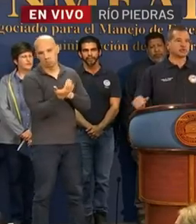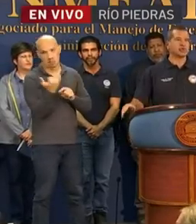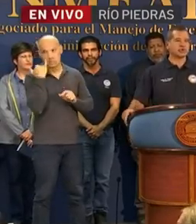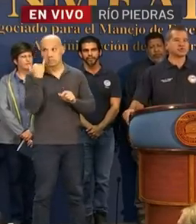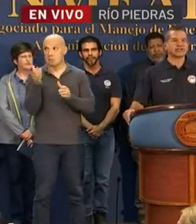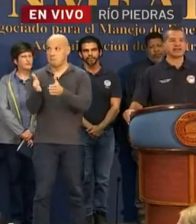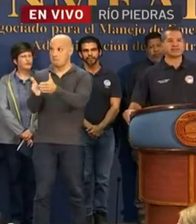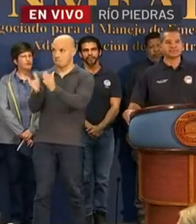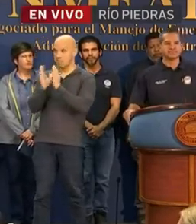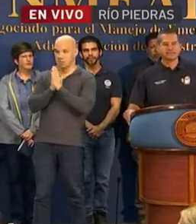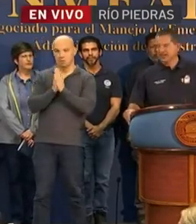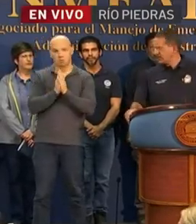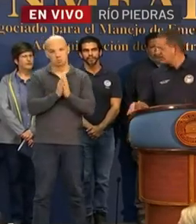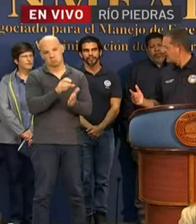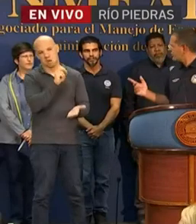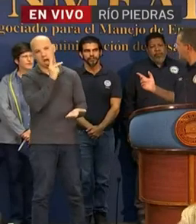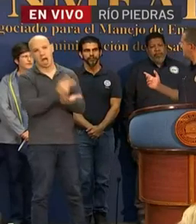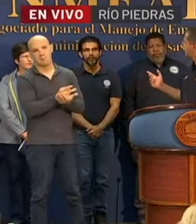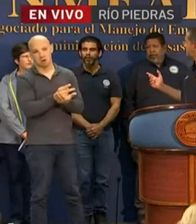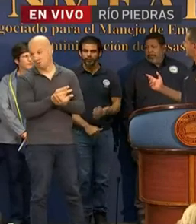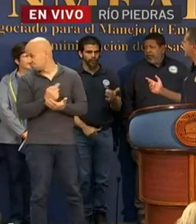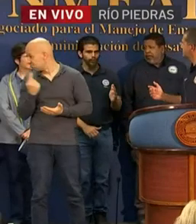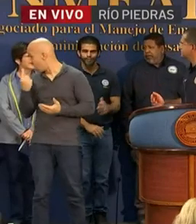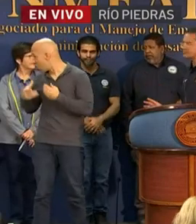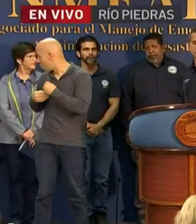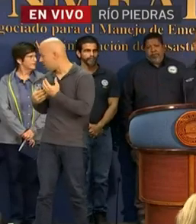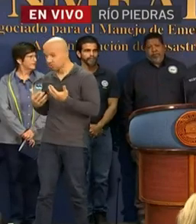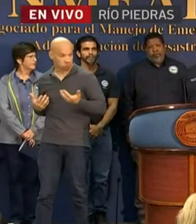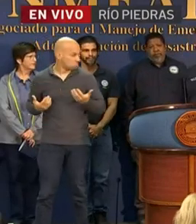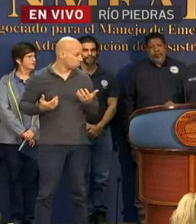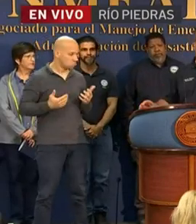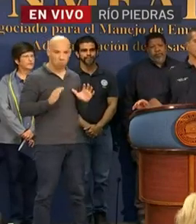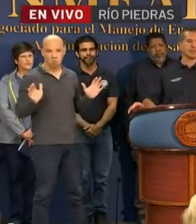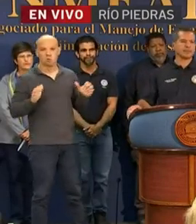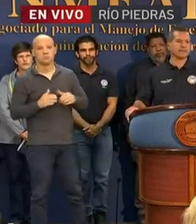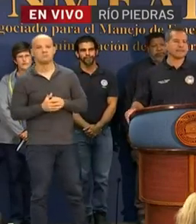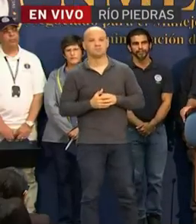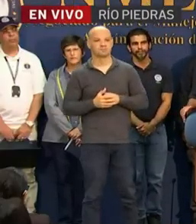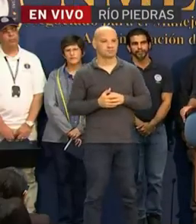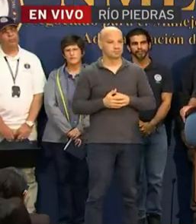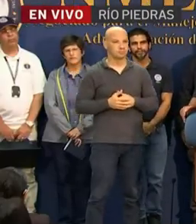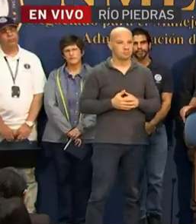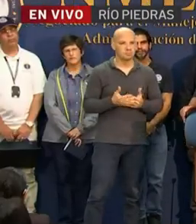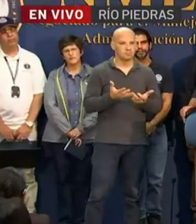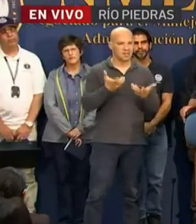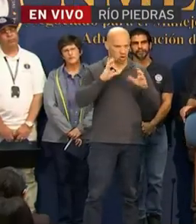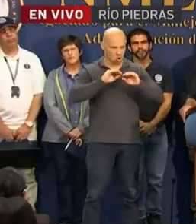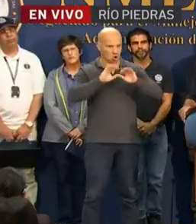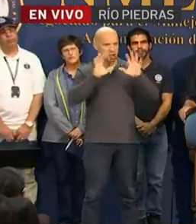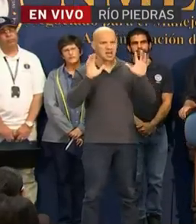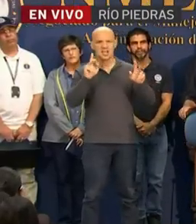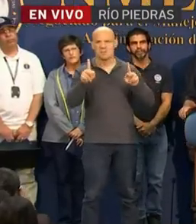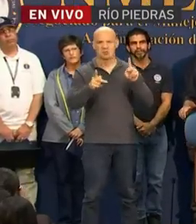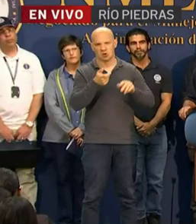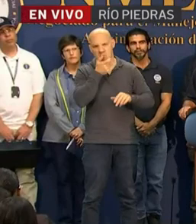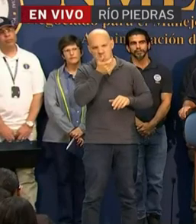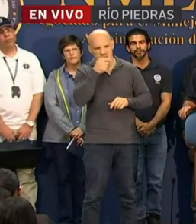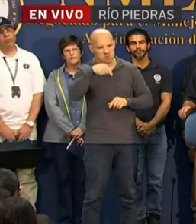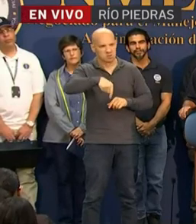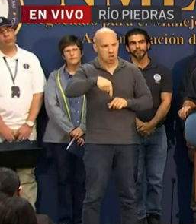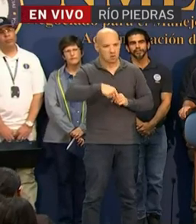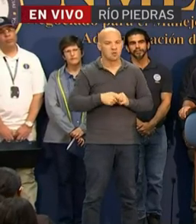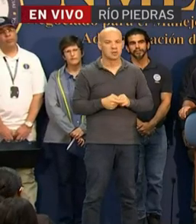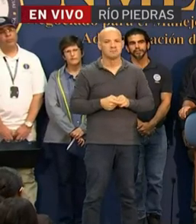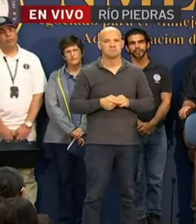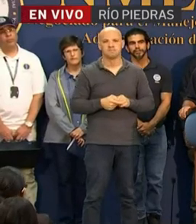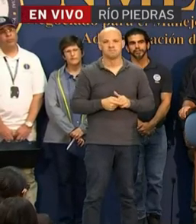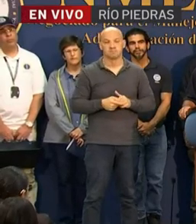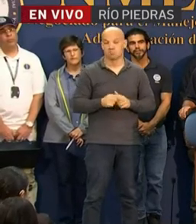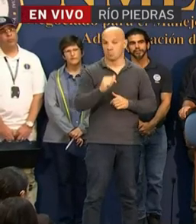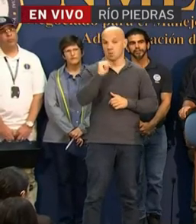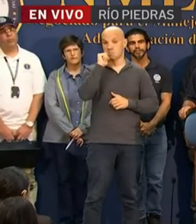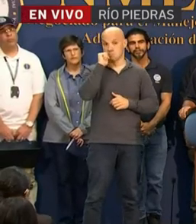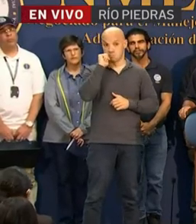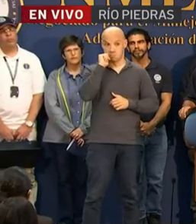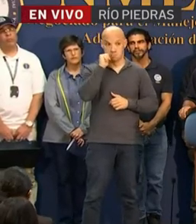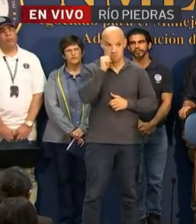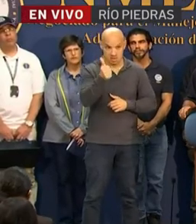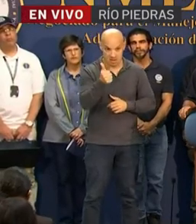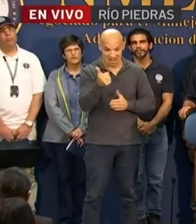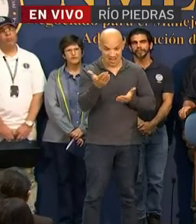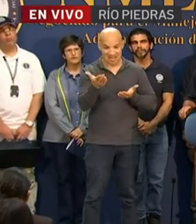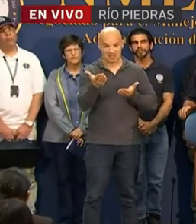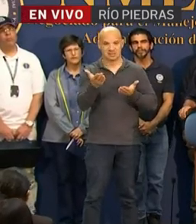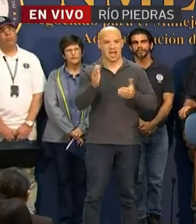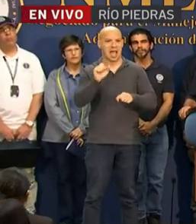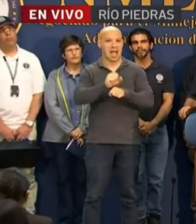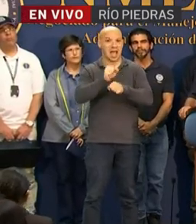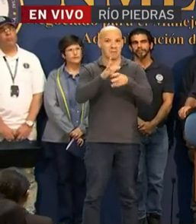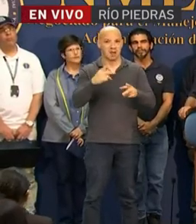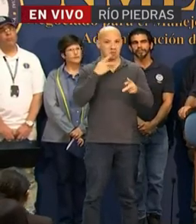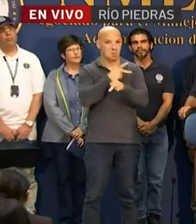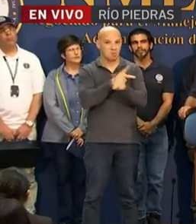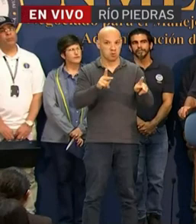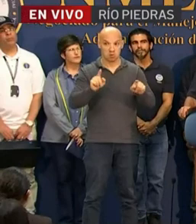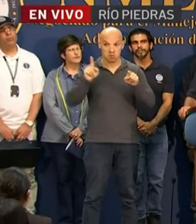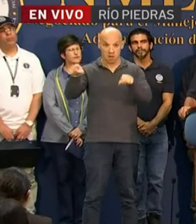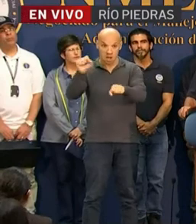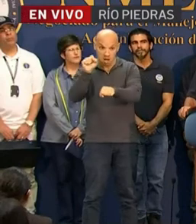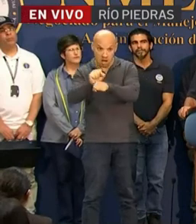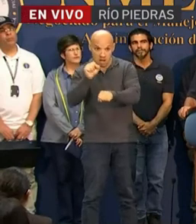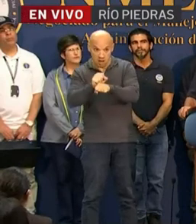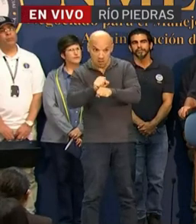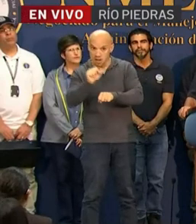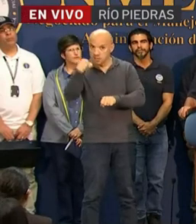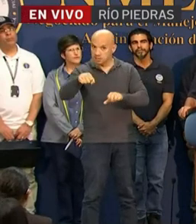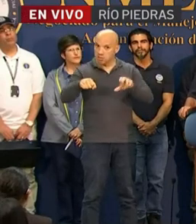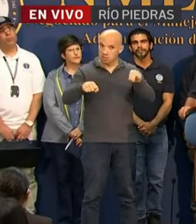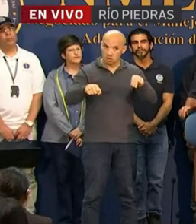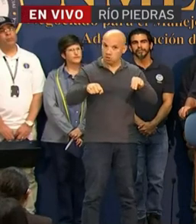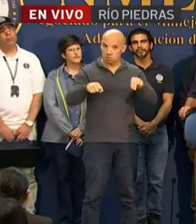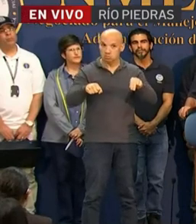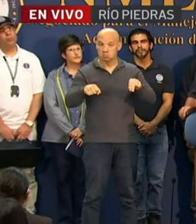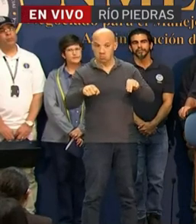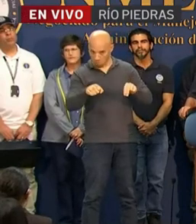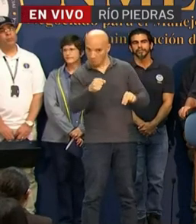CAUSADOS POR EL HURACÁN. EL